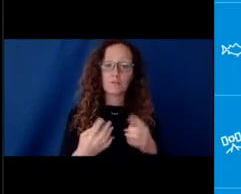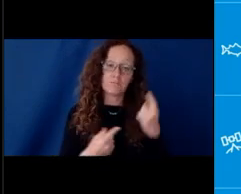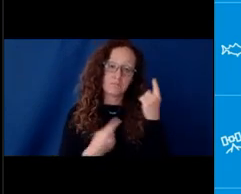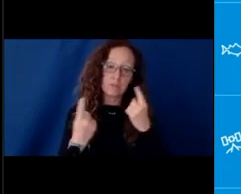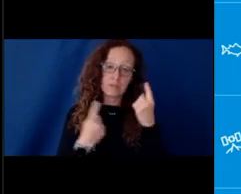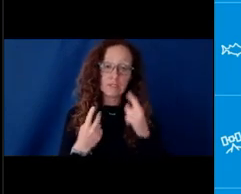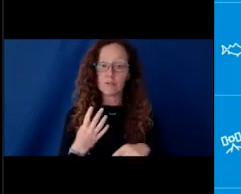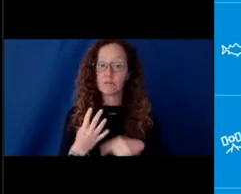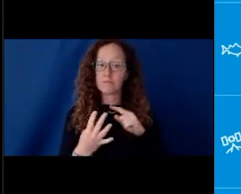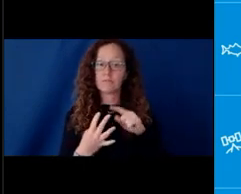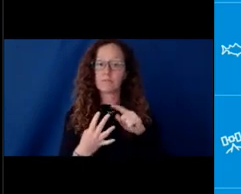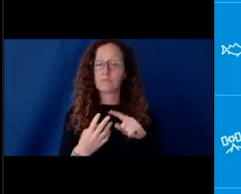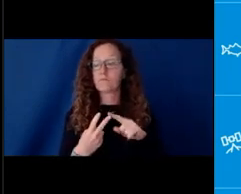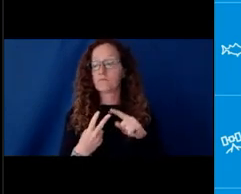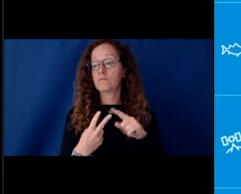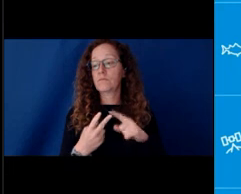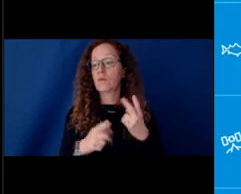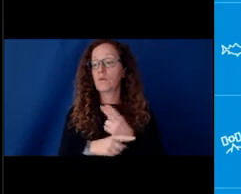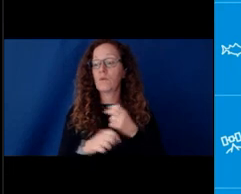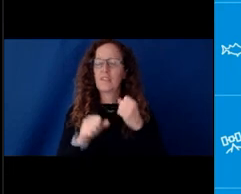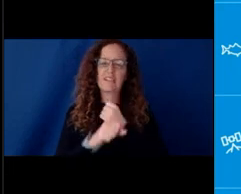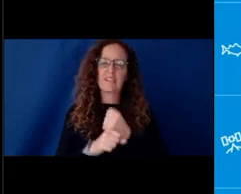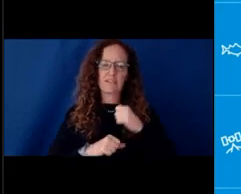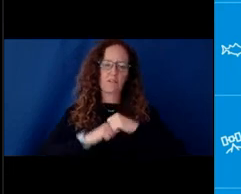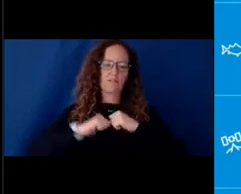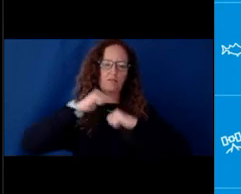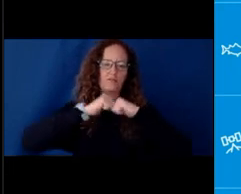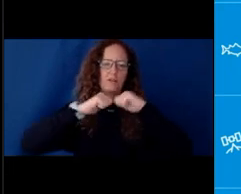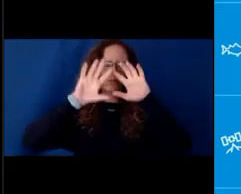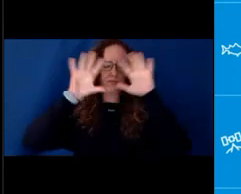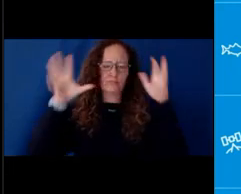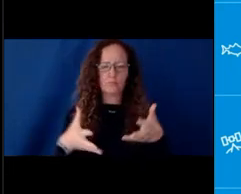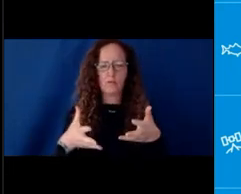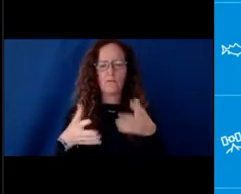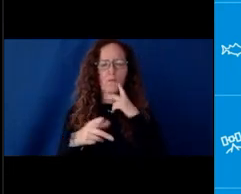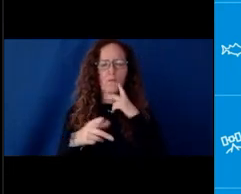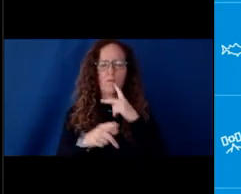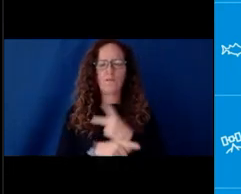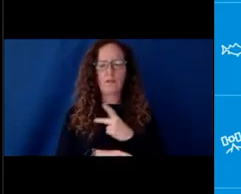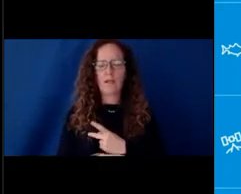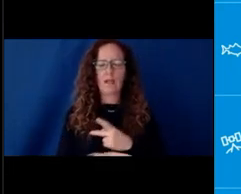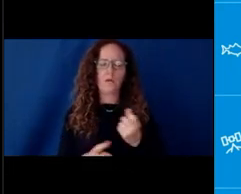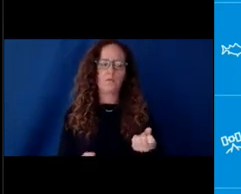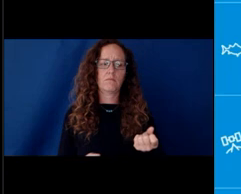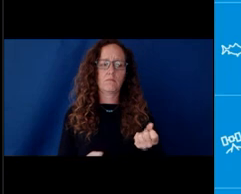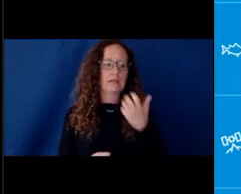statistical framework to ascertain deaths resulting from heat exposure. So, usually,